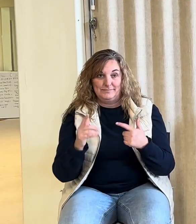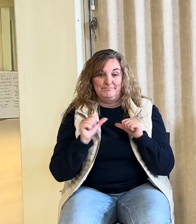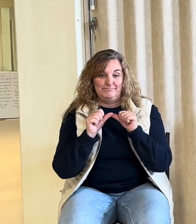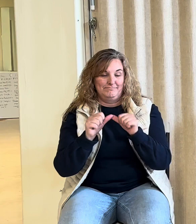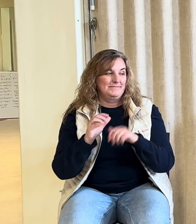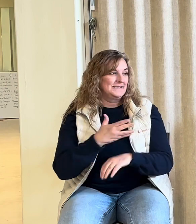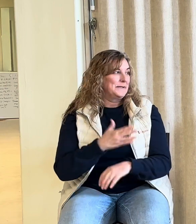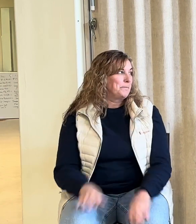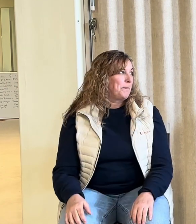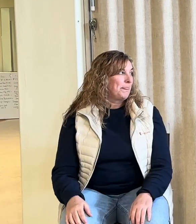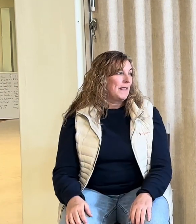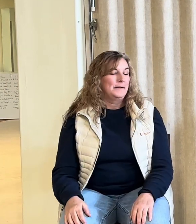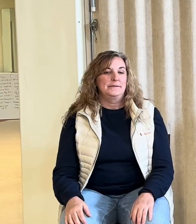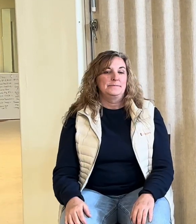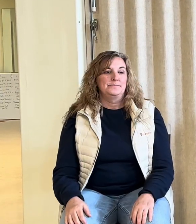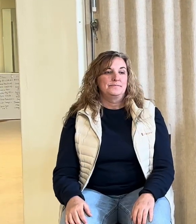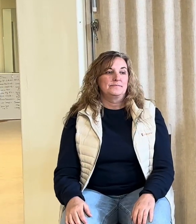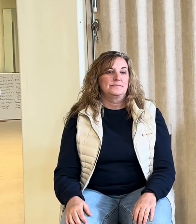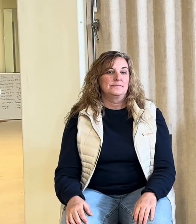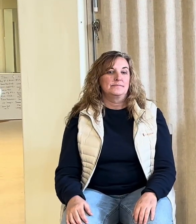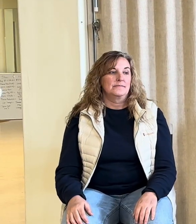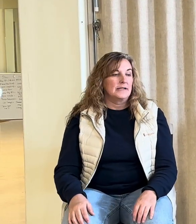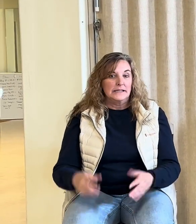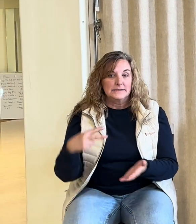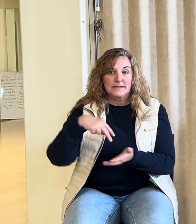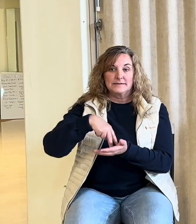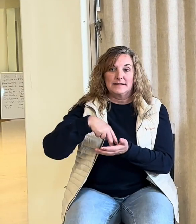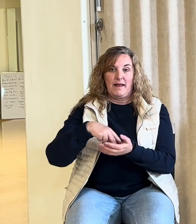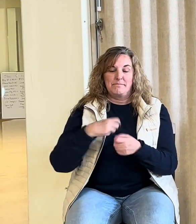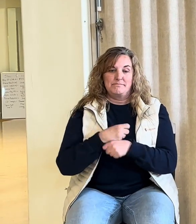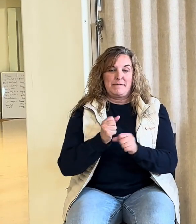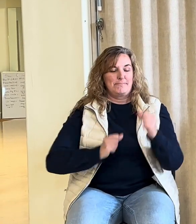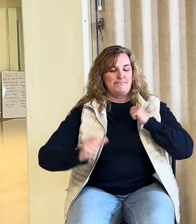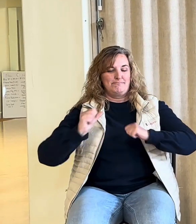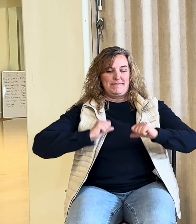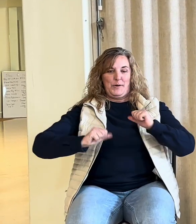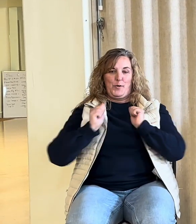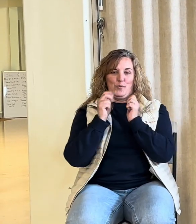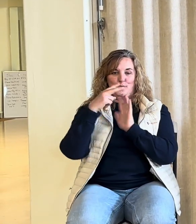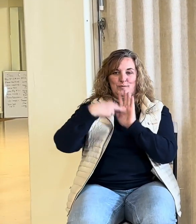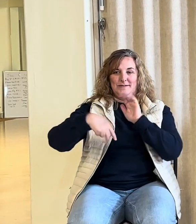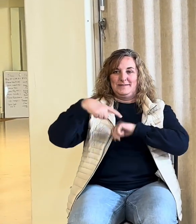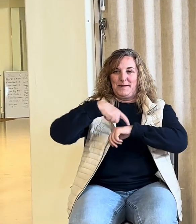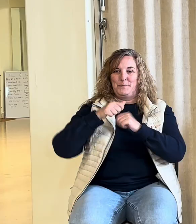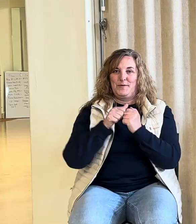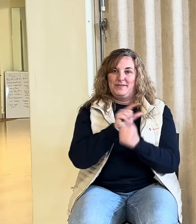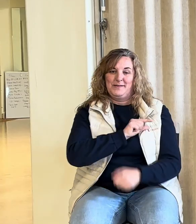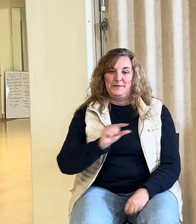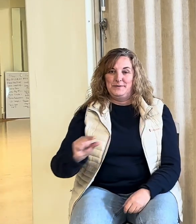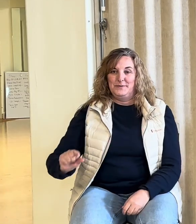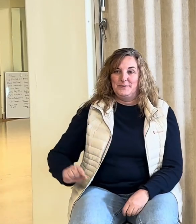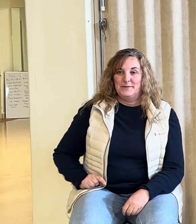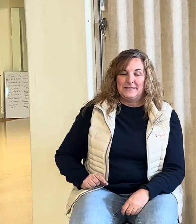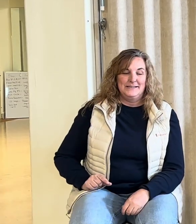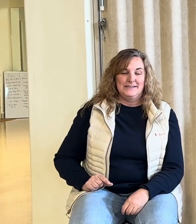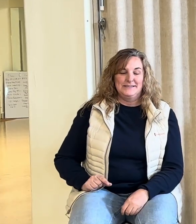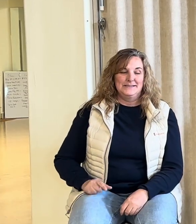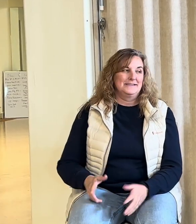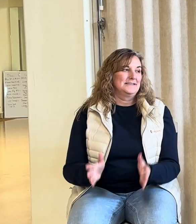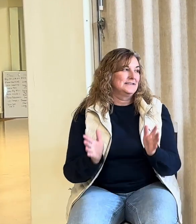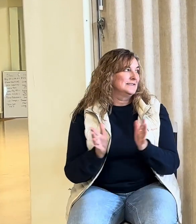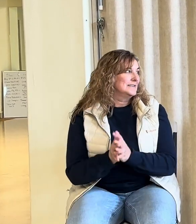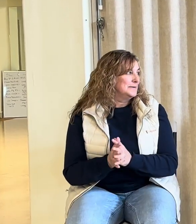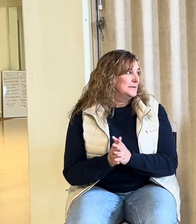🎶🎶 Take a stand, make a scene, it's Reading Time with the Queens!